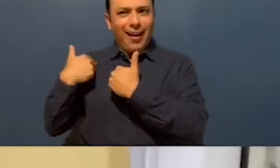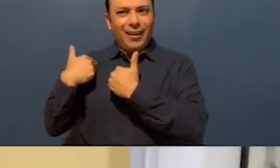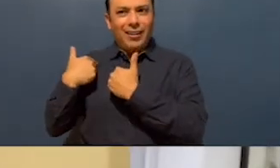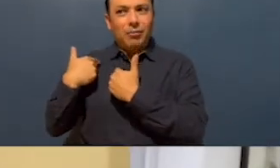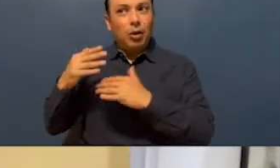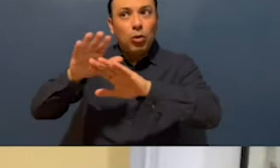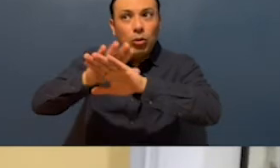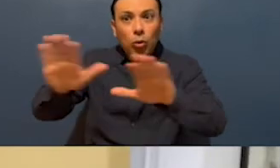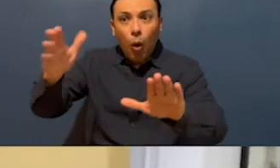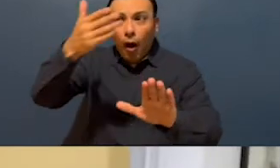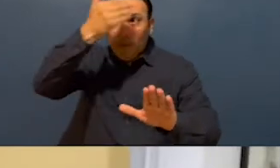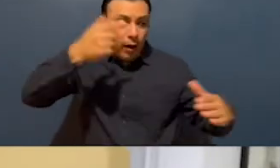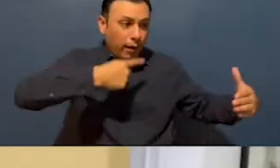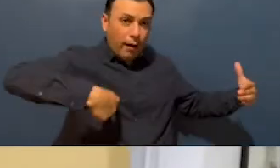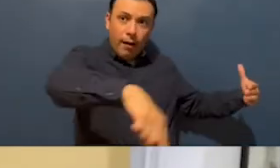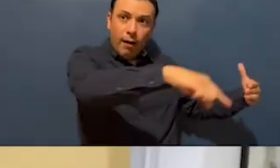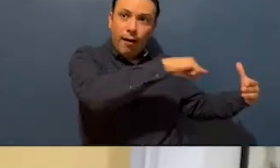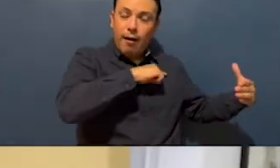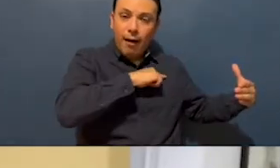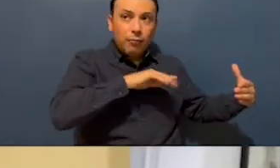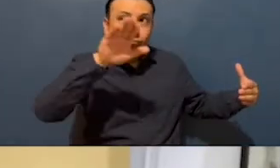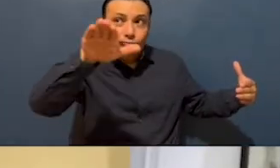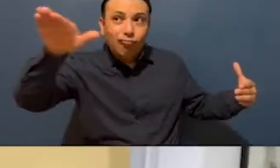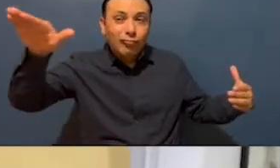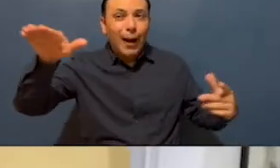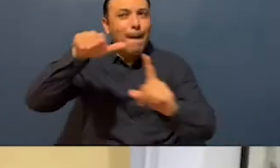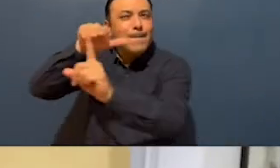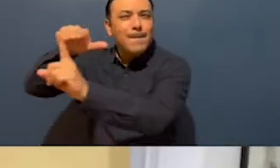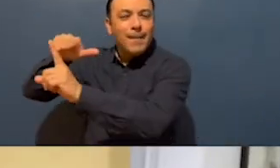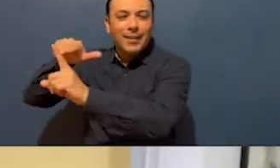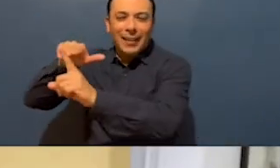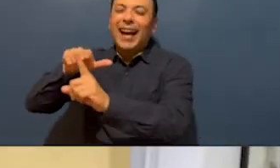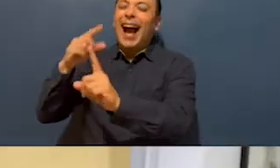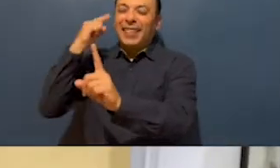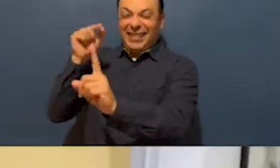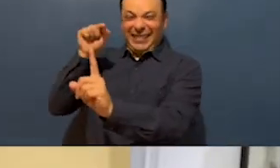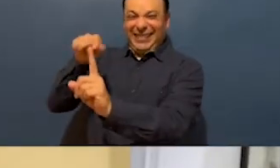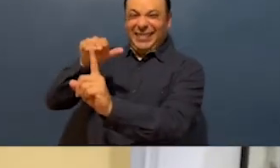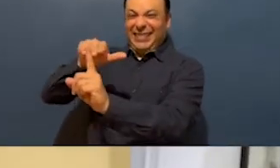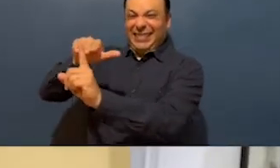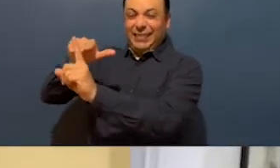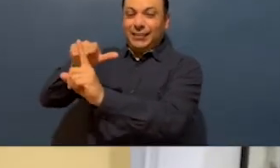being forgotten. I think that is something that is also missing in our advocacy work